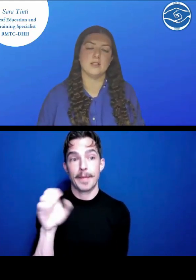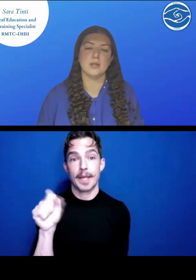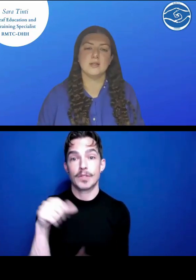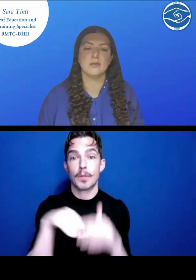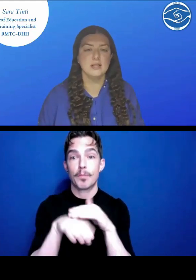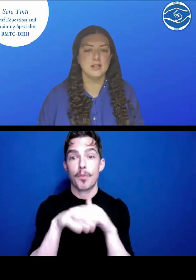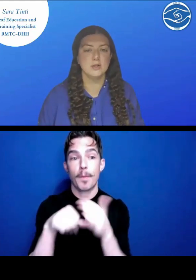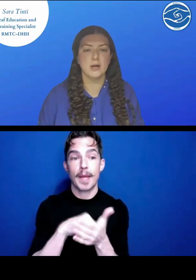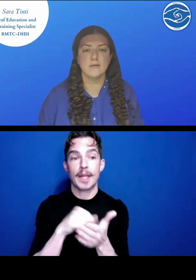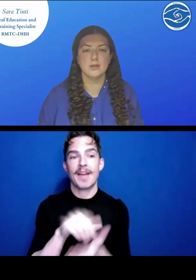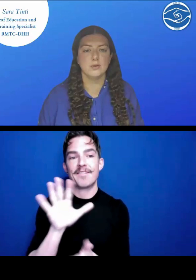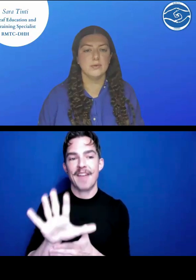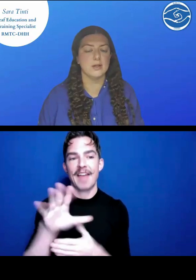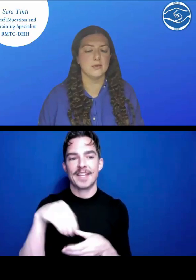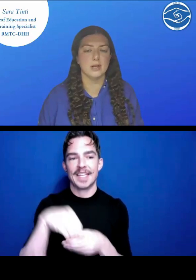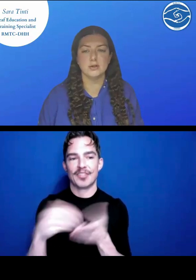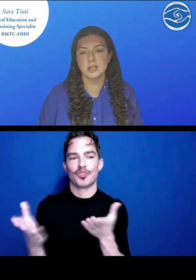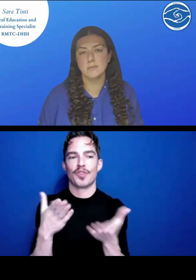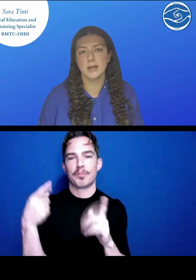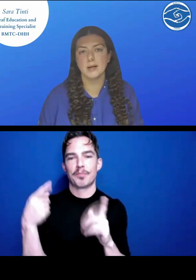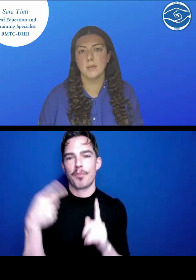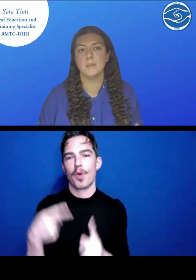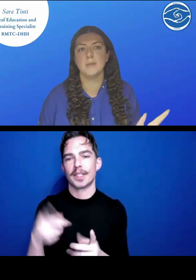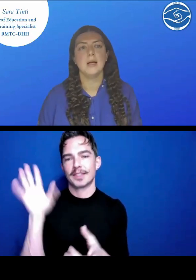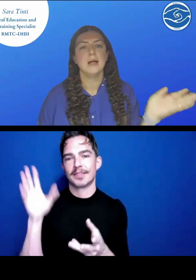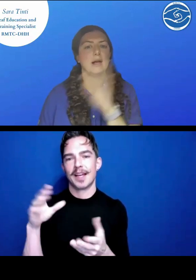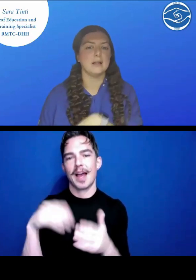in service points. So these you do have to we've got the registration button on them.